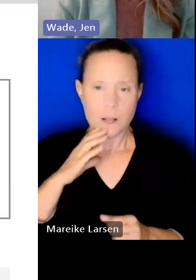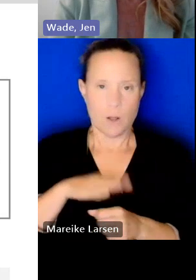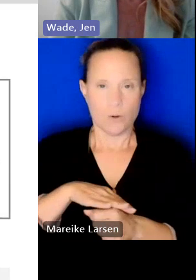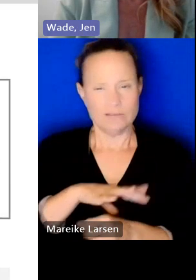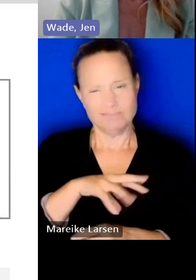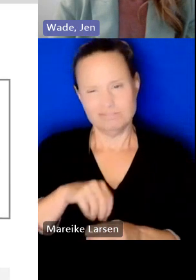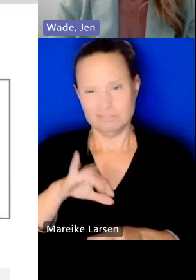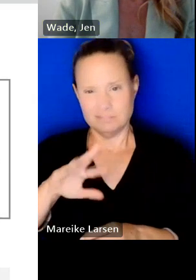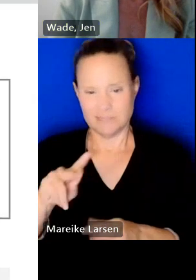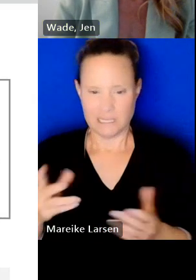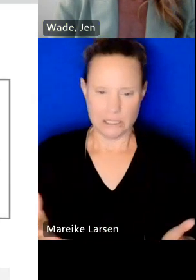It's also on the website.